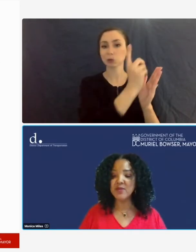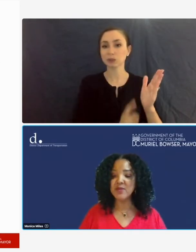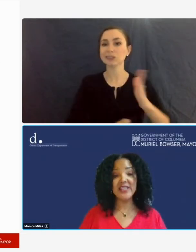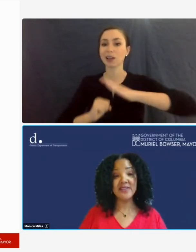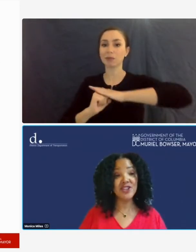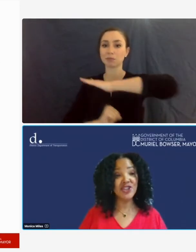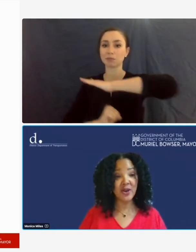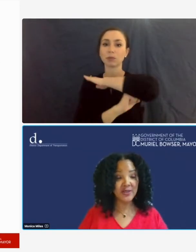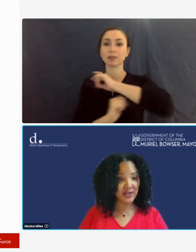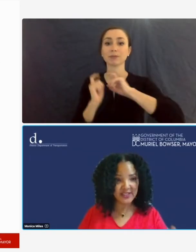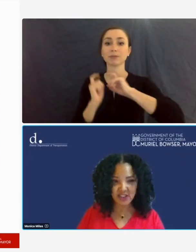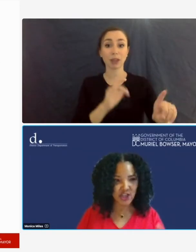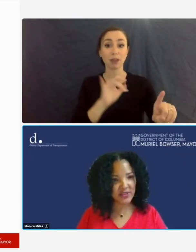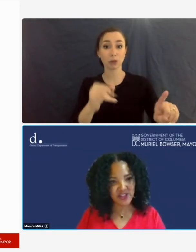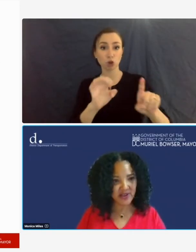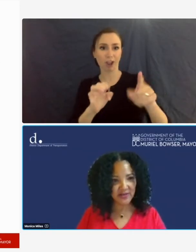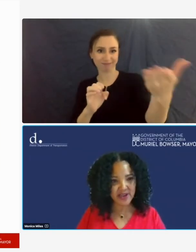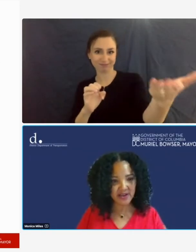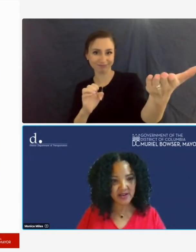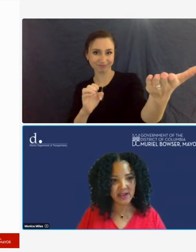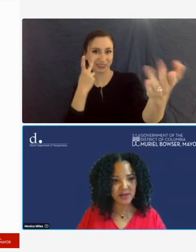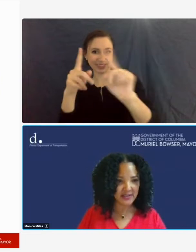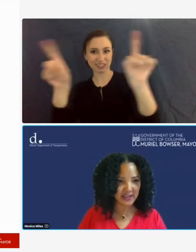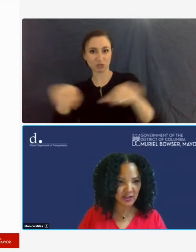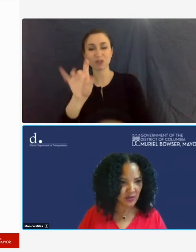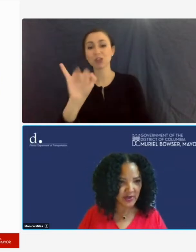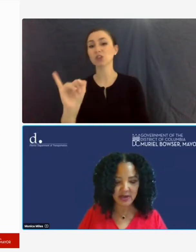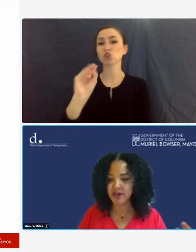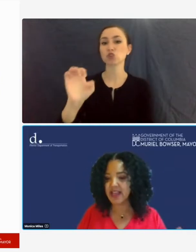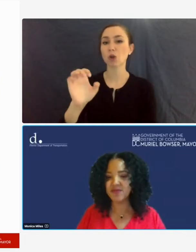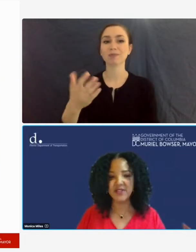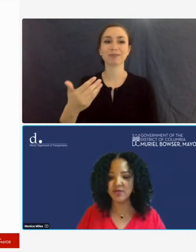joe so we see joe on the screen right here um he's actually wearing a hard hat for some reason